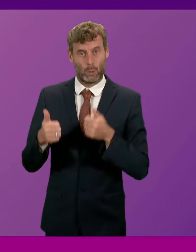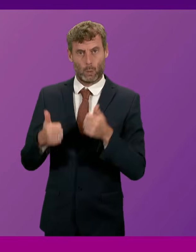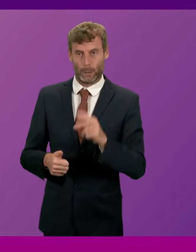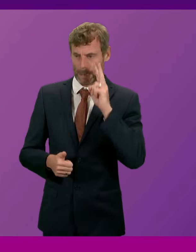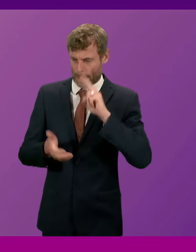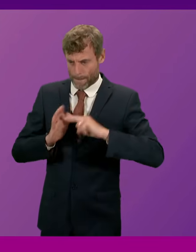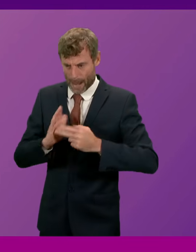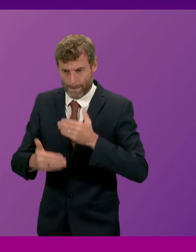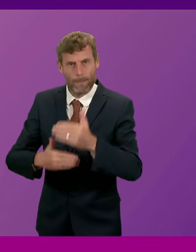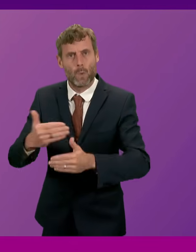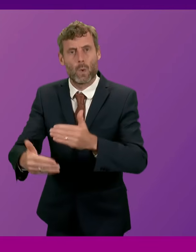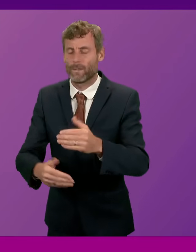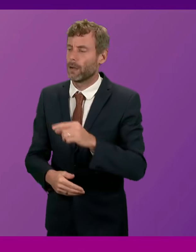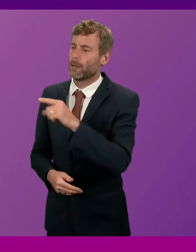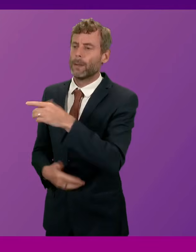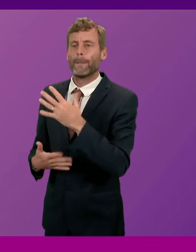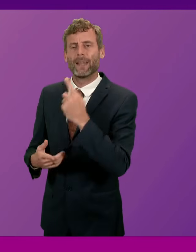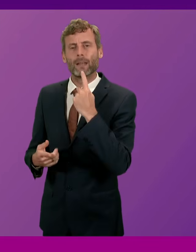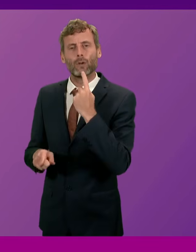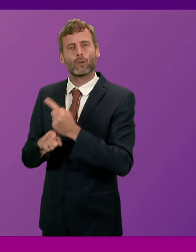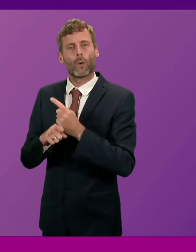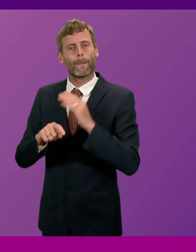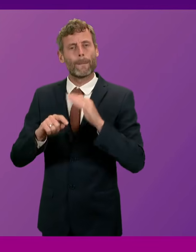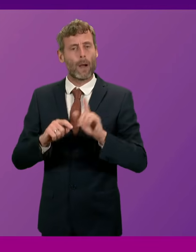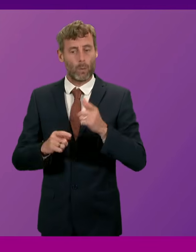Mr Matheson referred to the extension, until Monday, of the current consultation period,